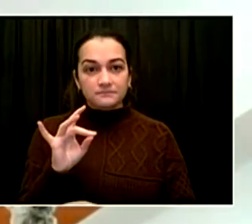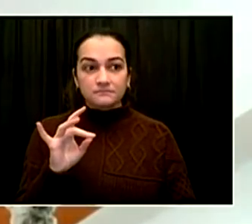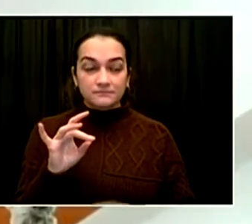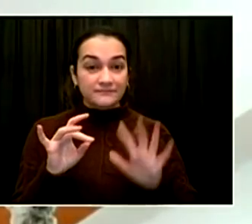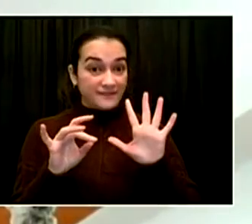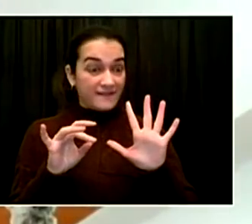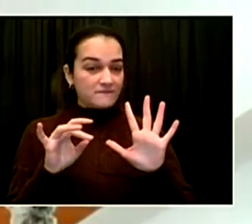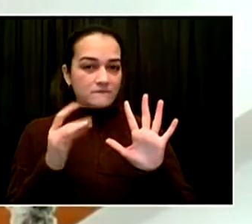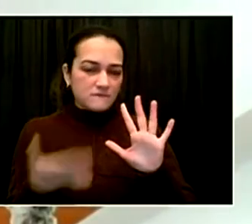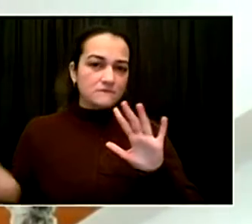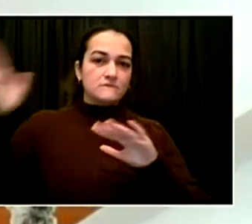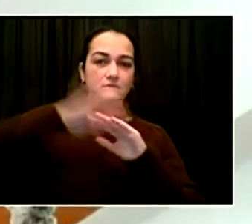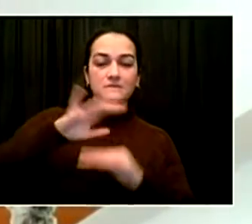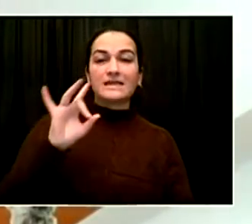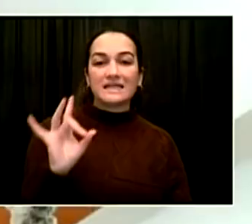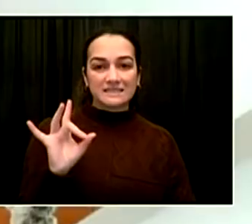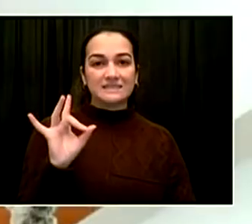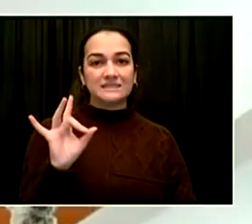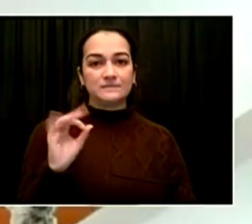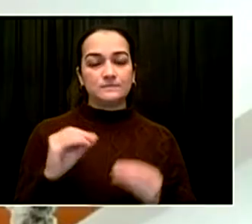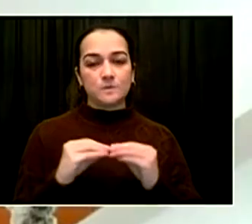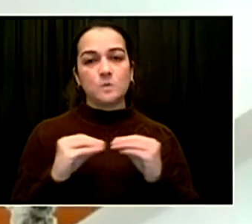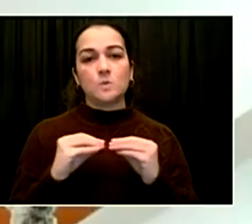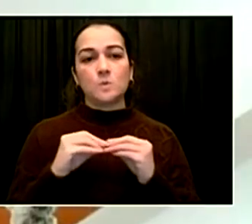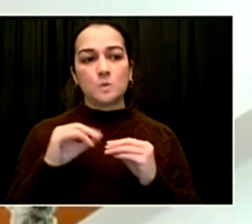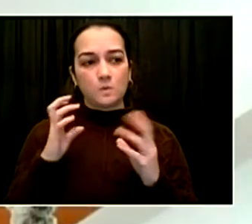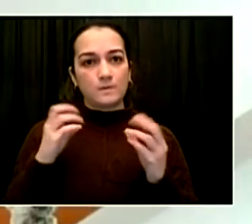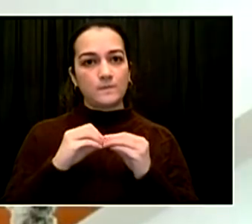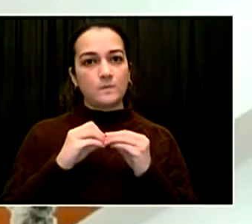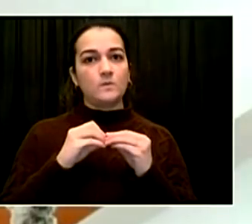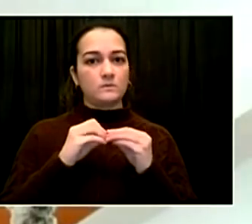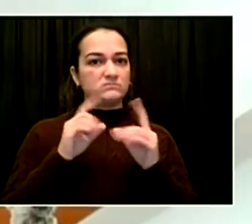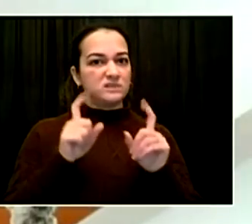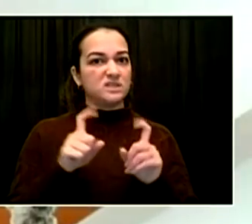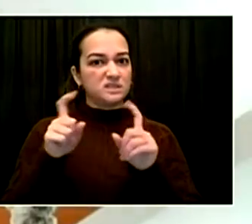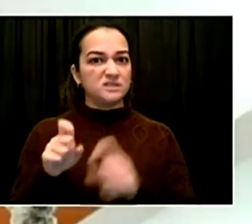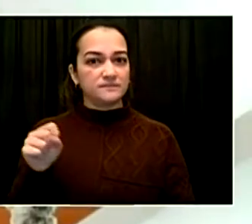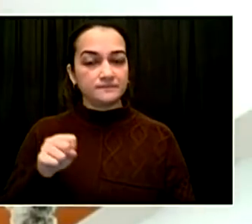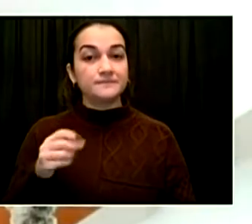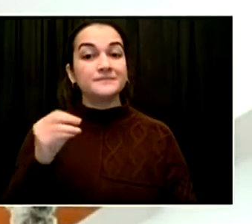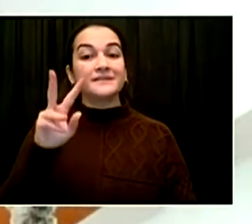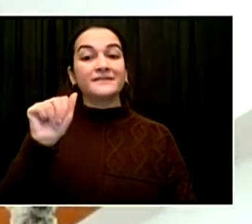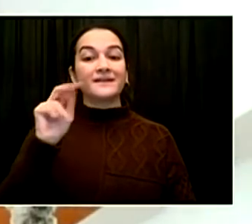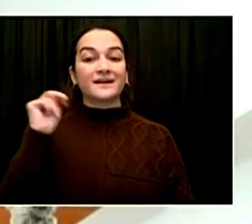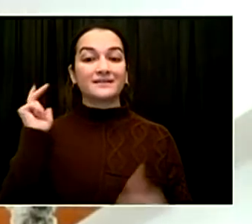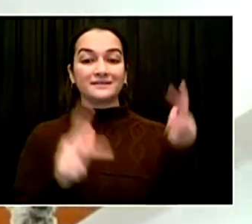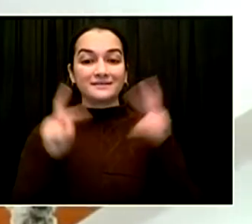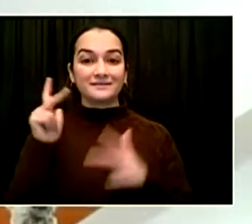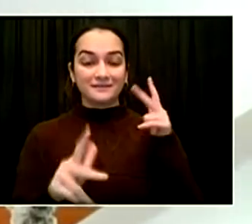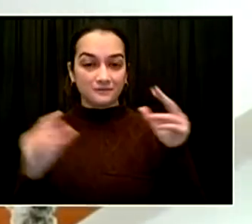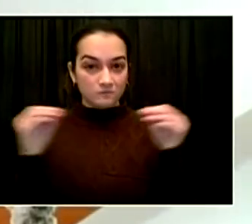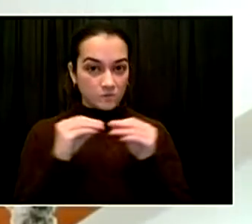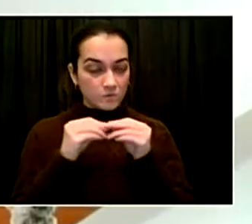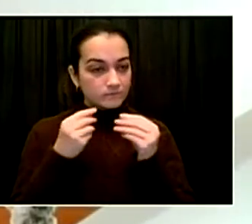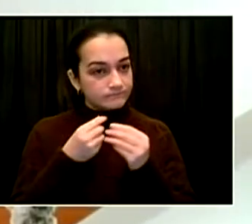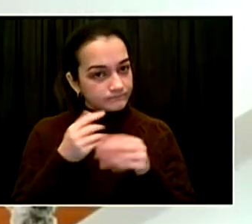SITES OPEN. THEY WILL BE SITES IN EVERY BOROUGH. WE WILL INCREASE MOBILE TESTING, AND THE NUMBER WILL BE